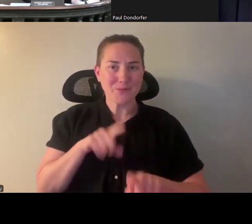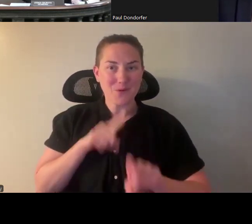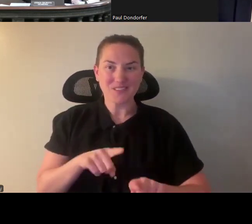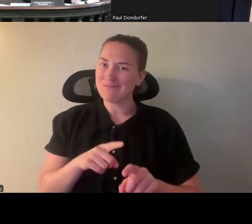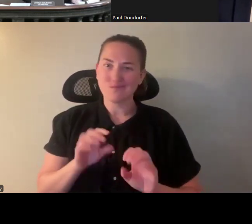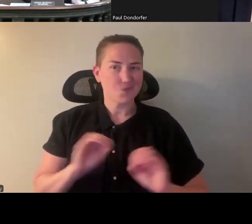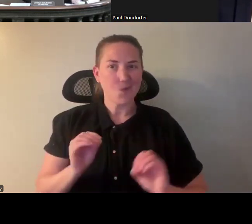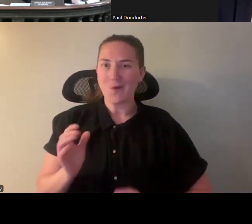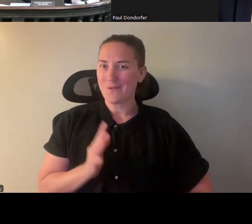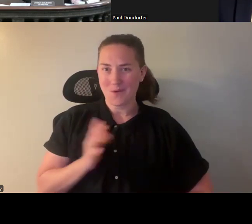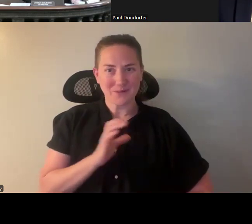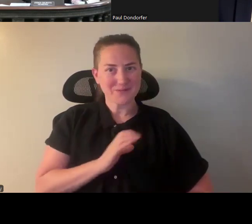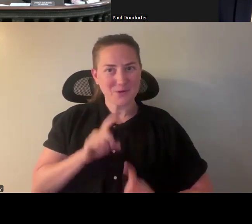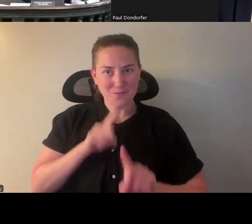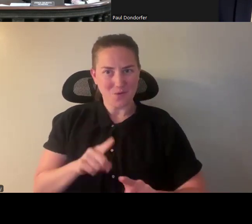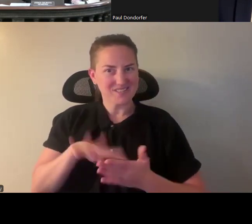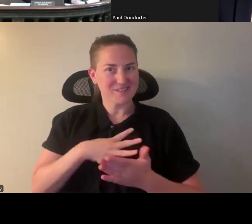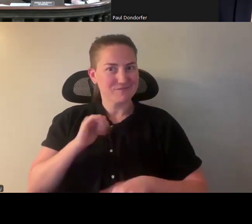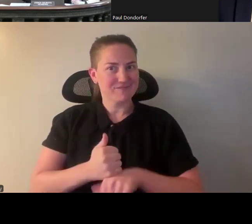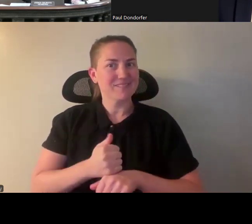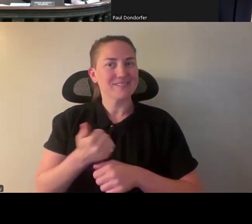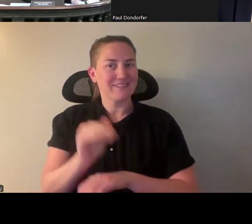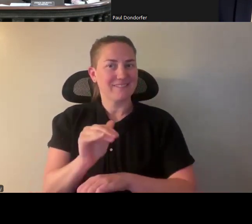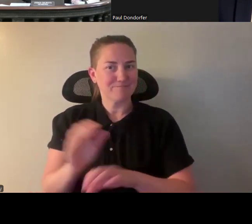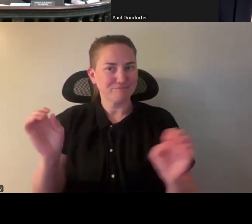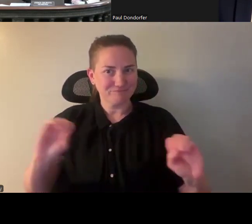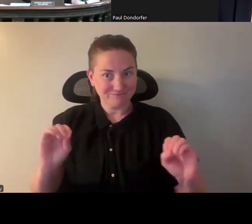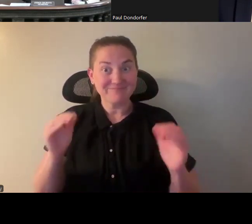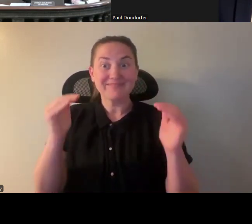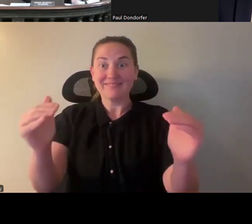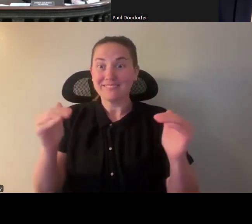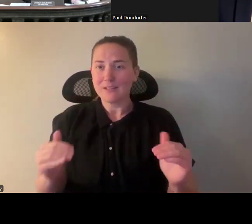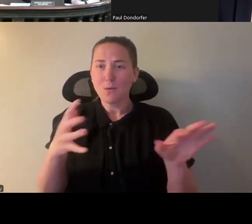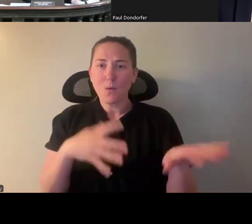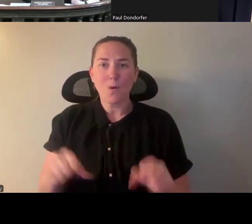committee reports scheduled for this evening We will now hold the public forum Thank you to